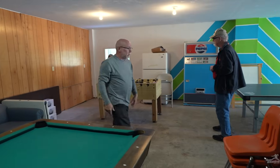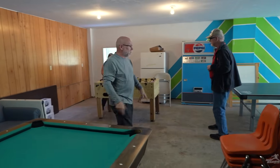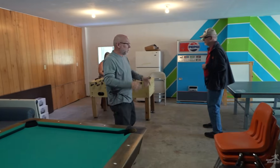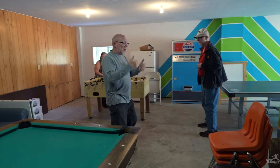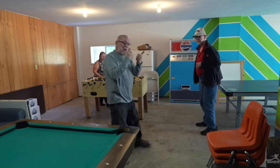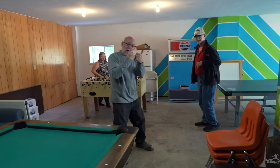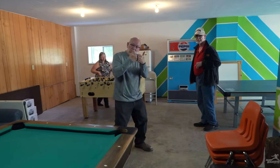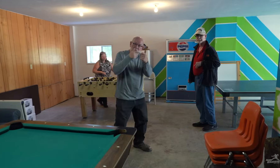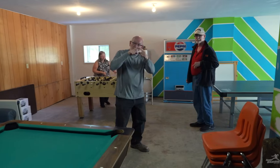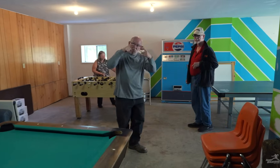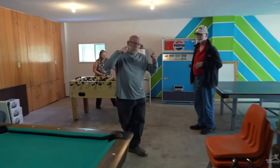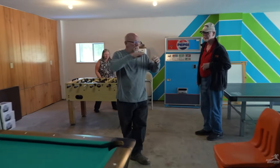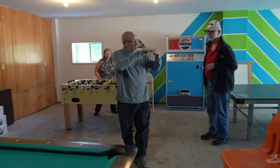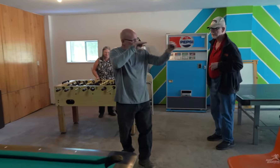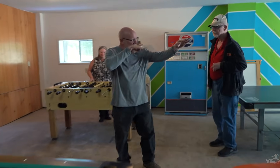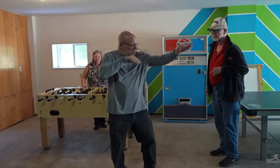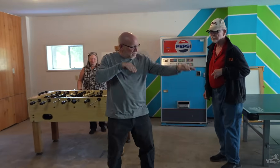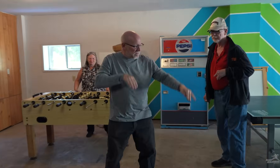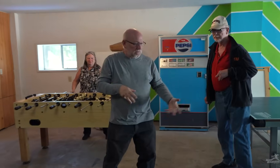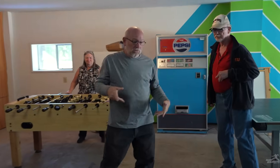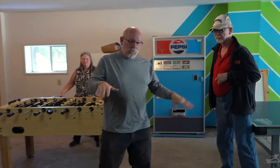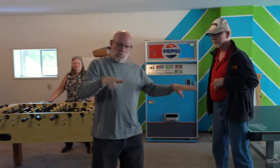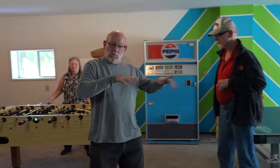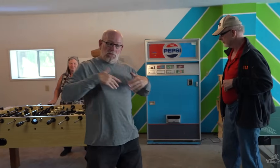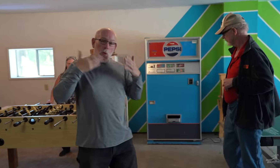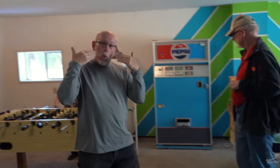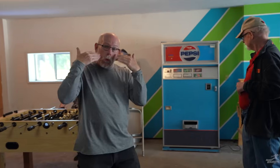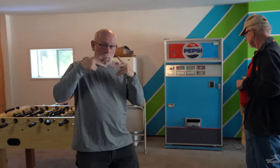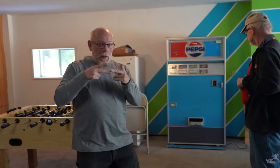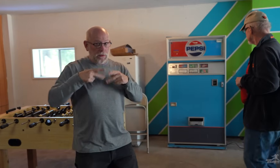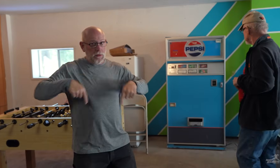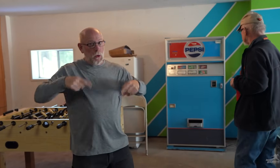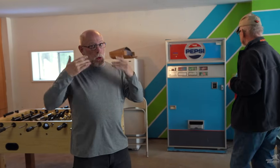Different games are stored in those shelves. This place stays cool inside.